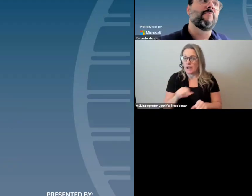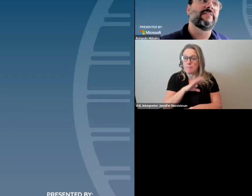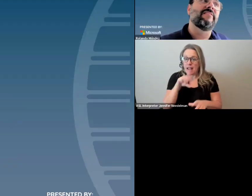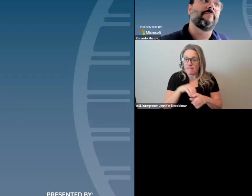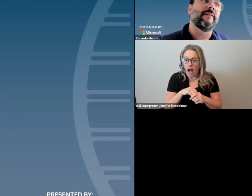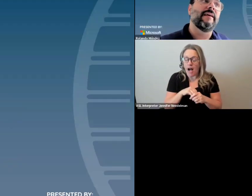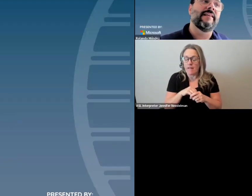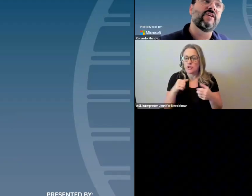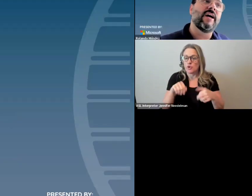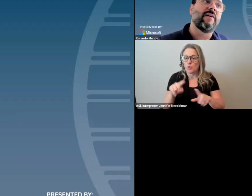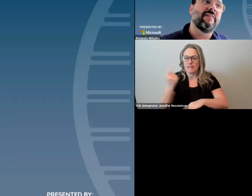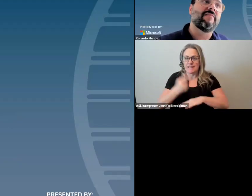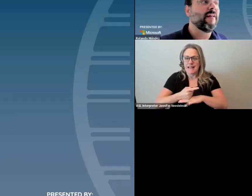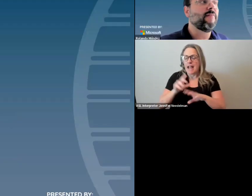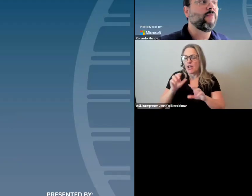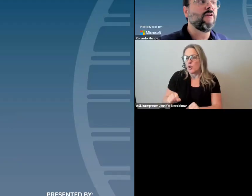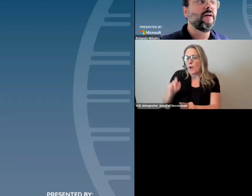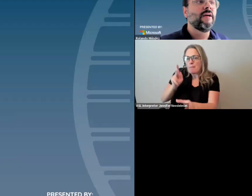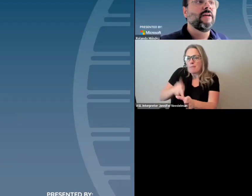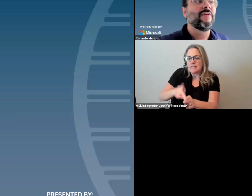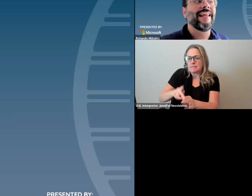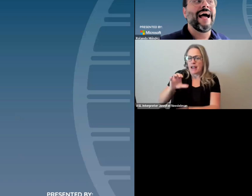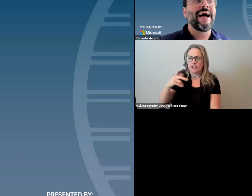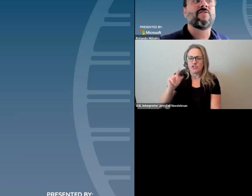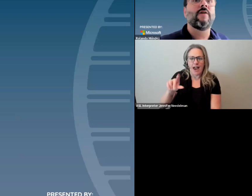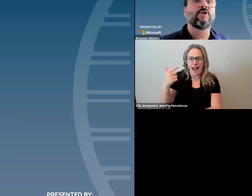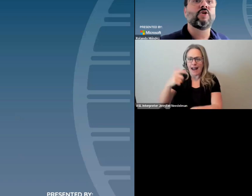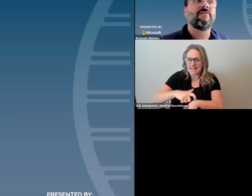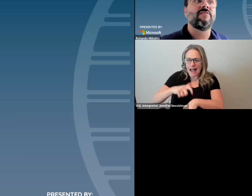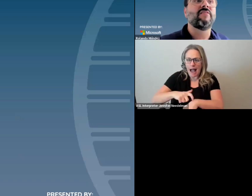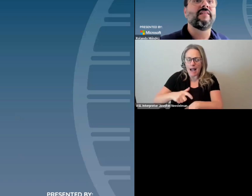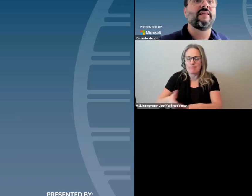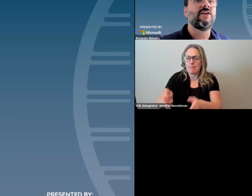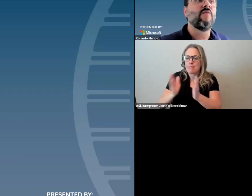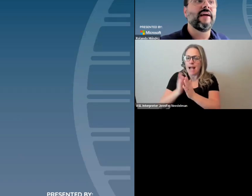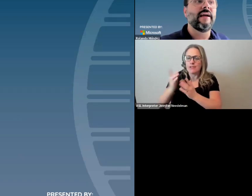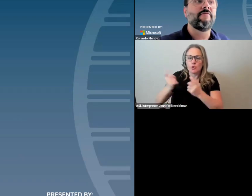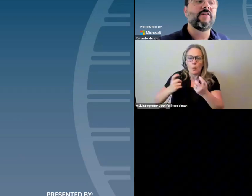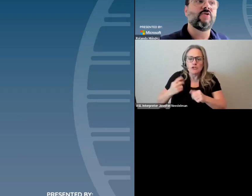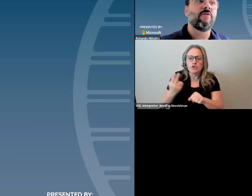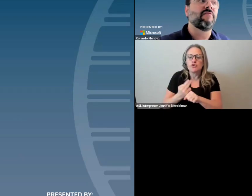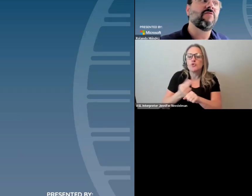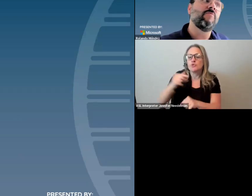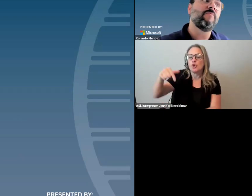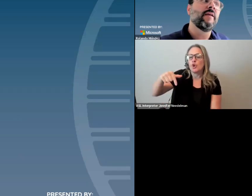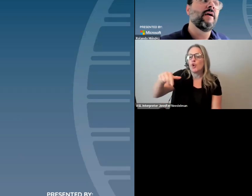You can participate in the chat when it's available. You can ask questions using the Q&A feature of Zoom.